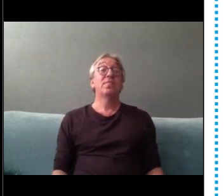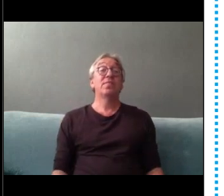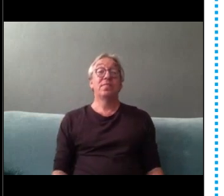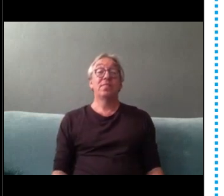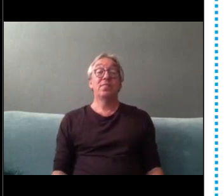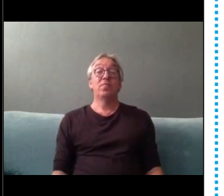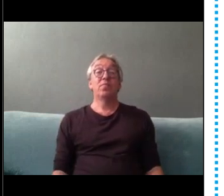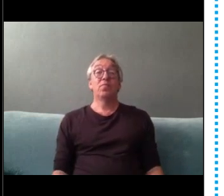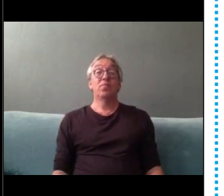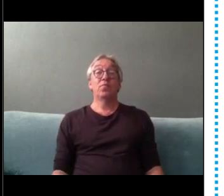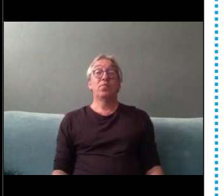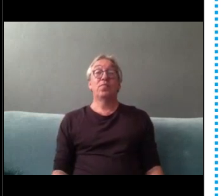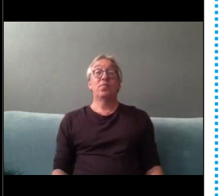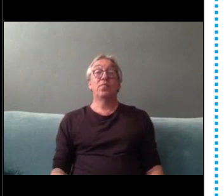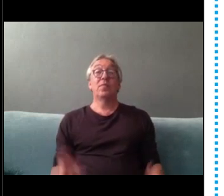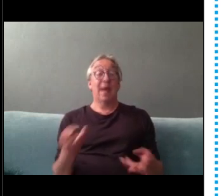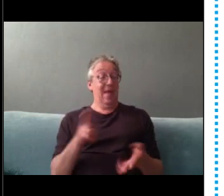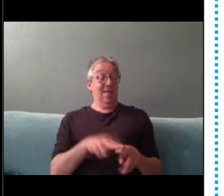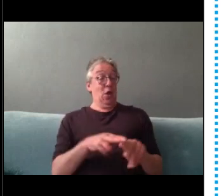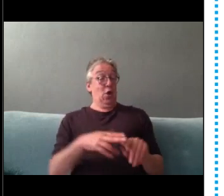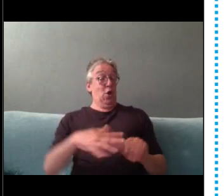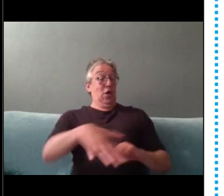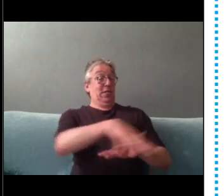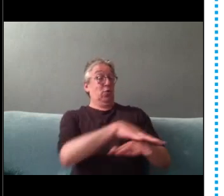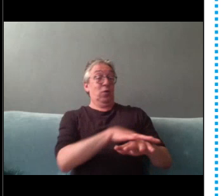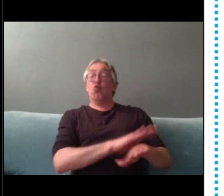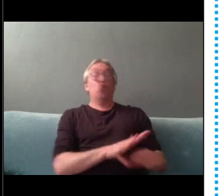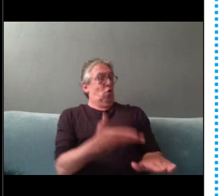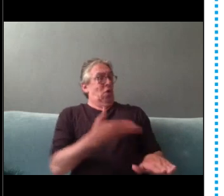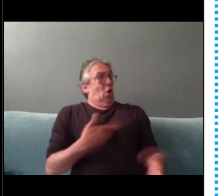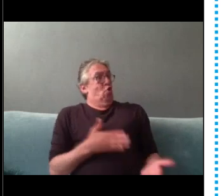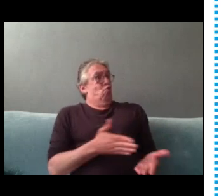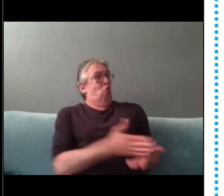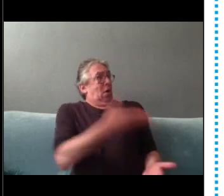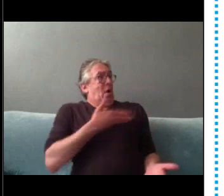where your rights haven't been respected and the application of the regulations,